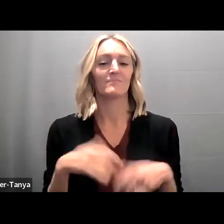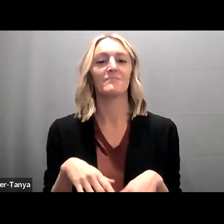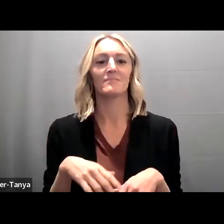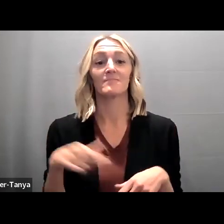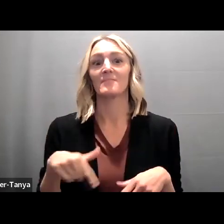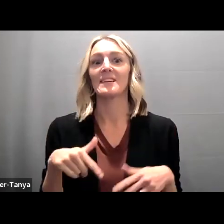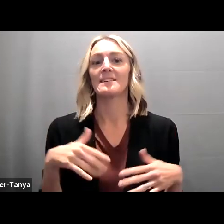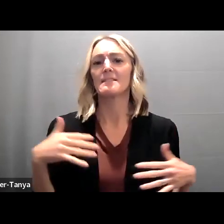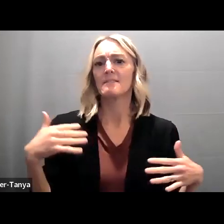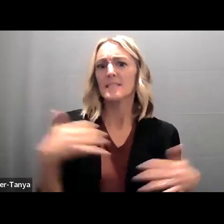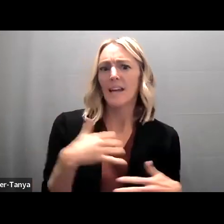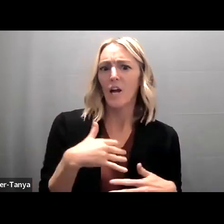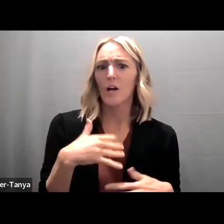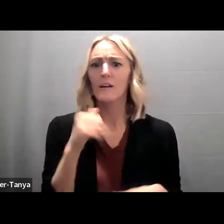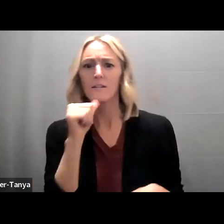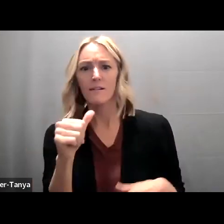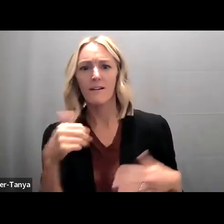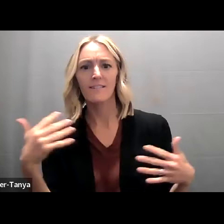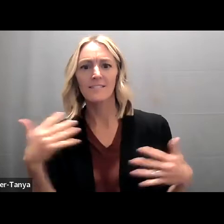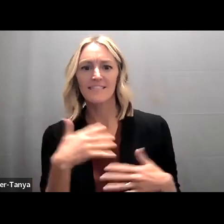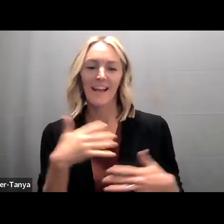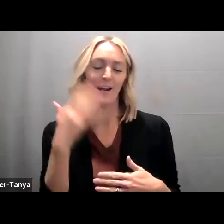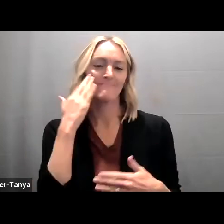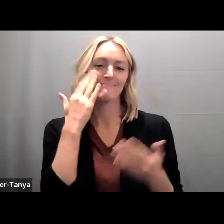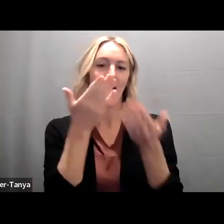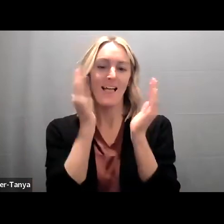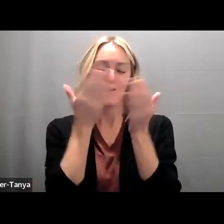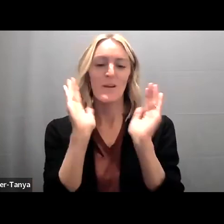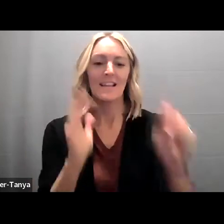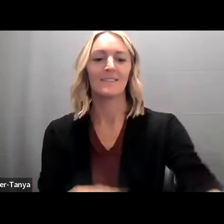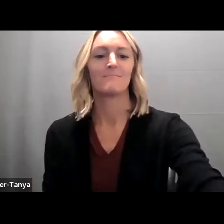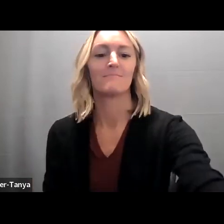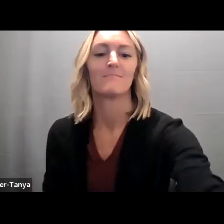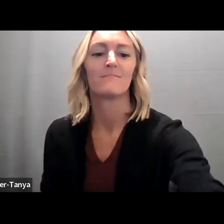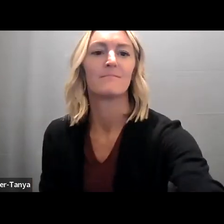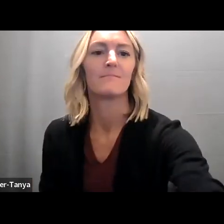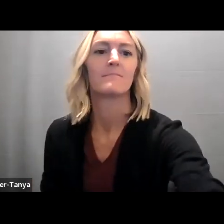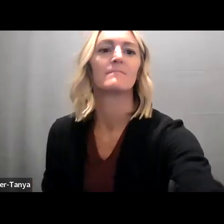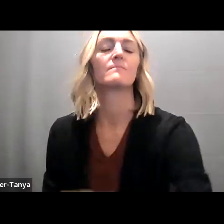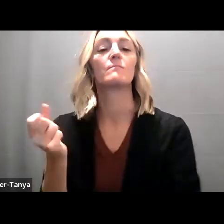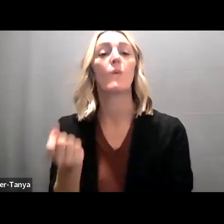Scary or not Scary considering it is Halloween. Understanding the HCBS settings rule.